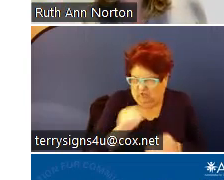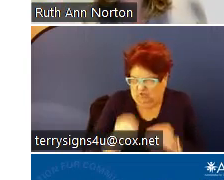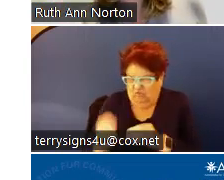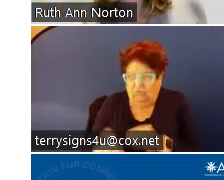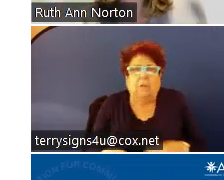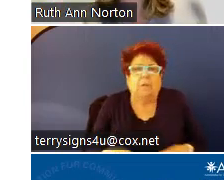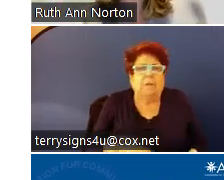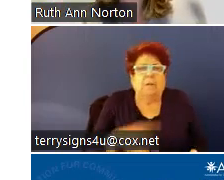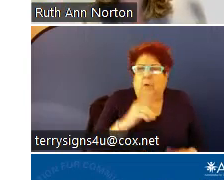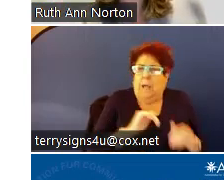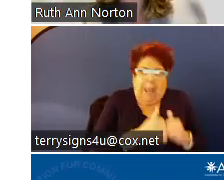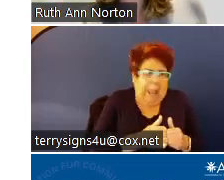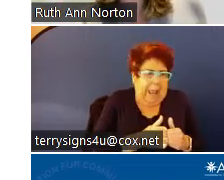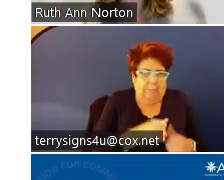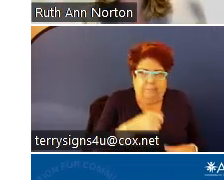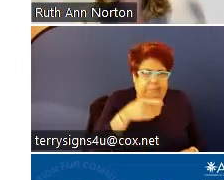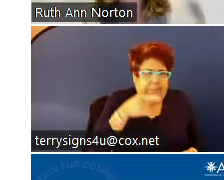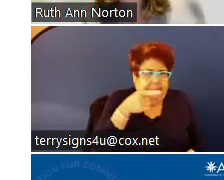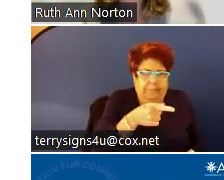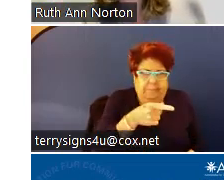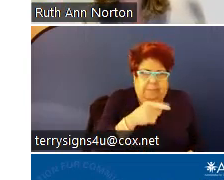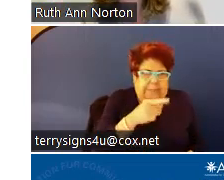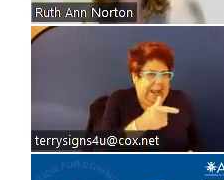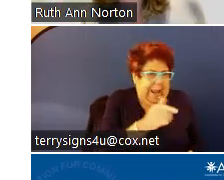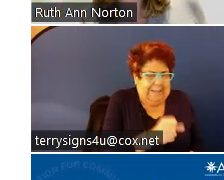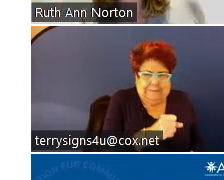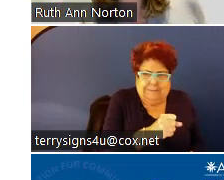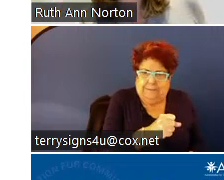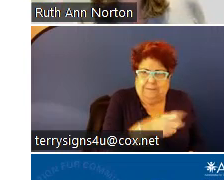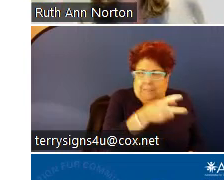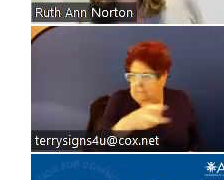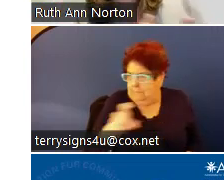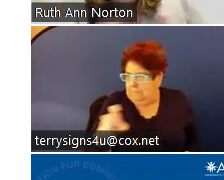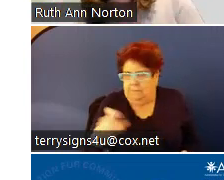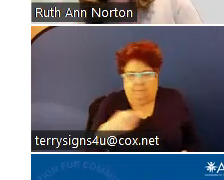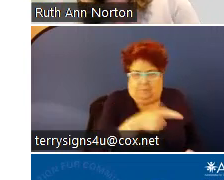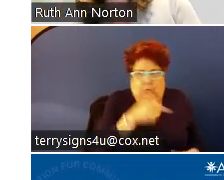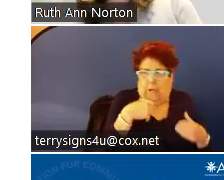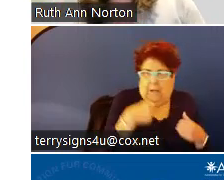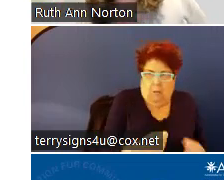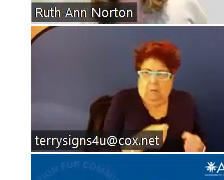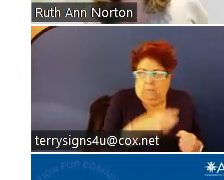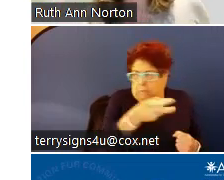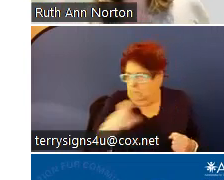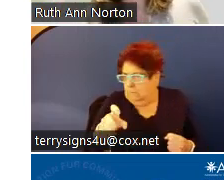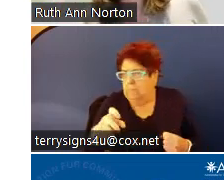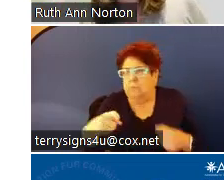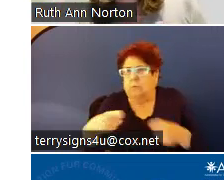do we move people off and out of gas that is also unhealthy onto electrification and how do